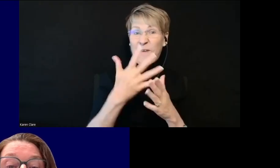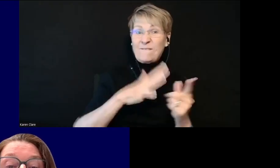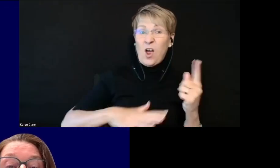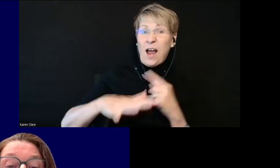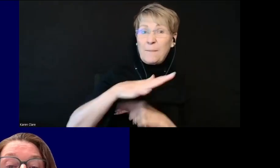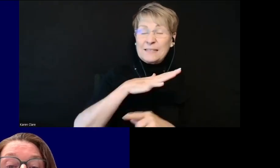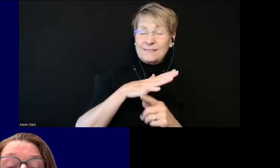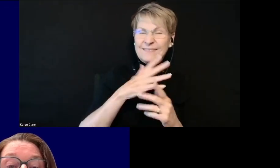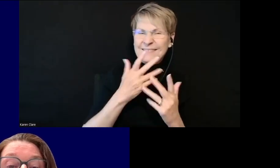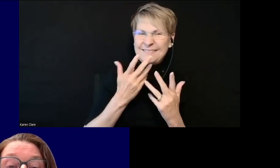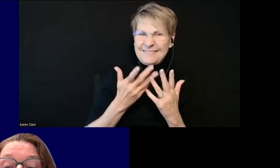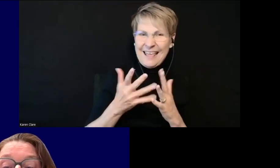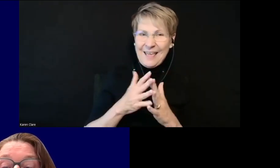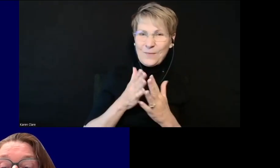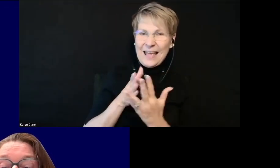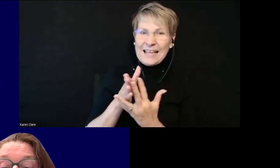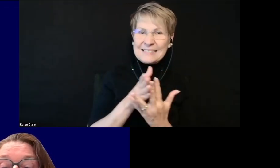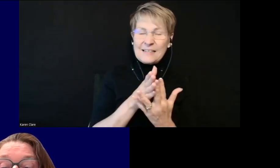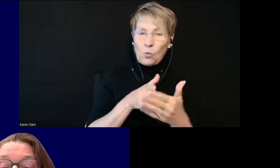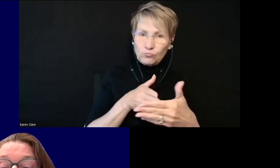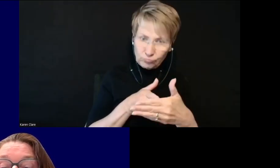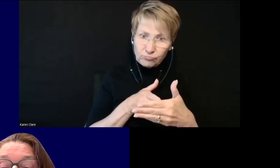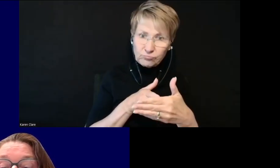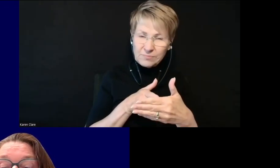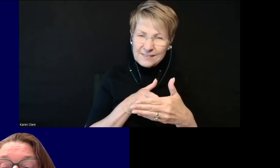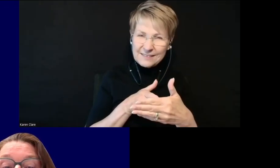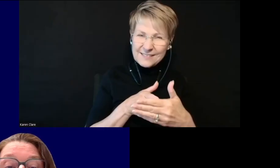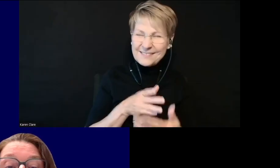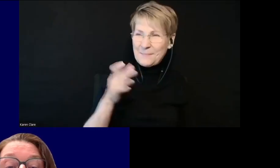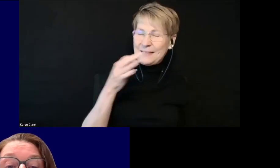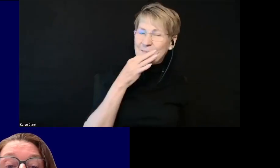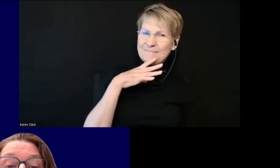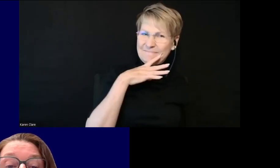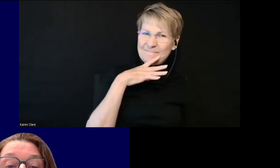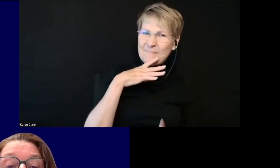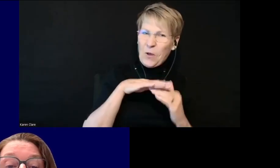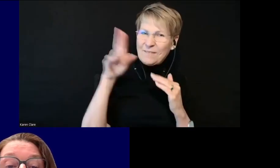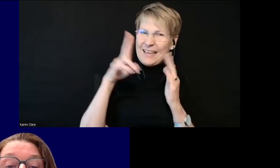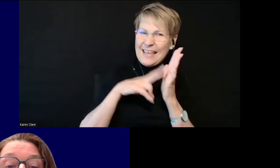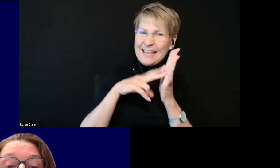so that proposal is a little bit confusing to me and I probably need a little bit more context and